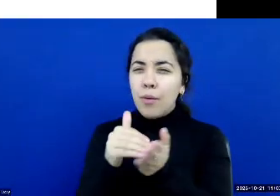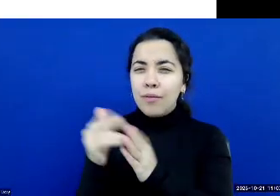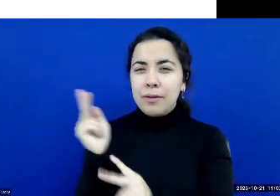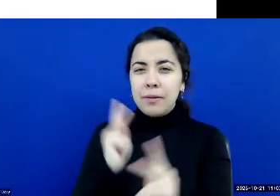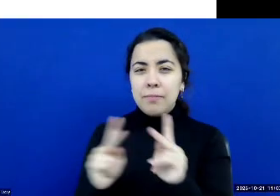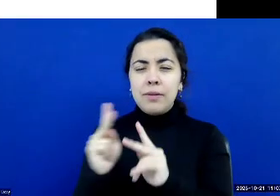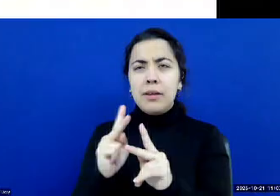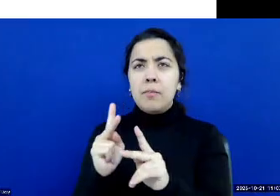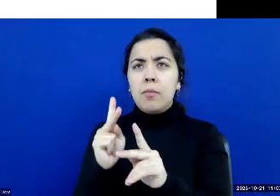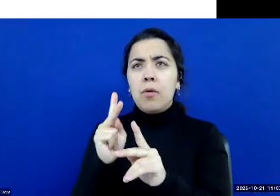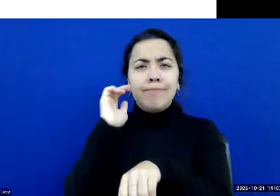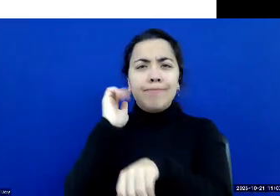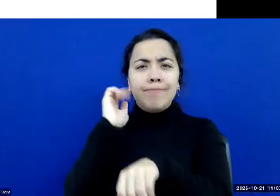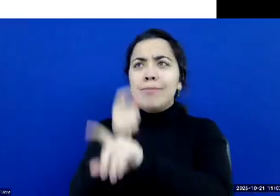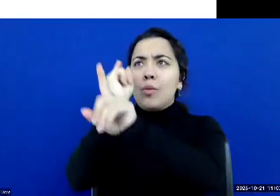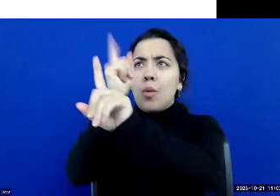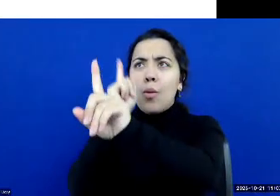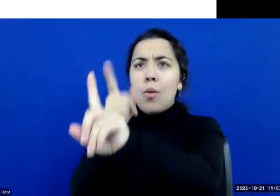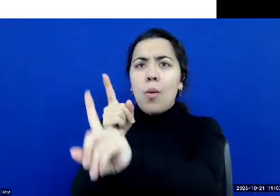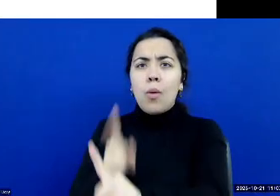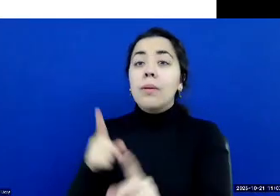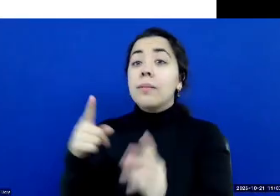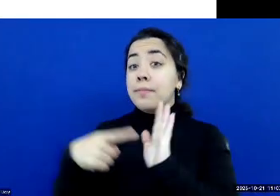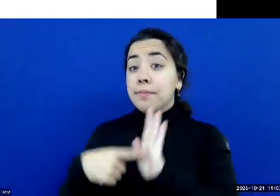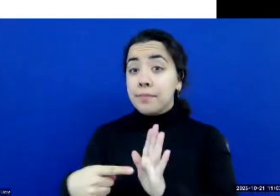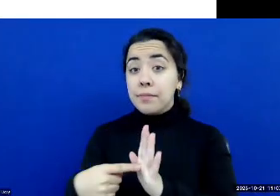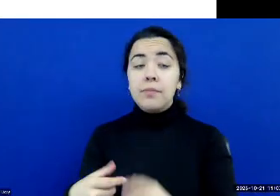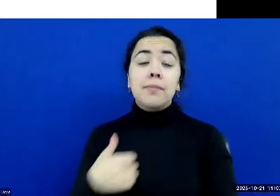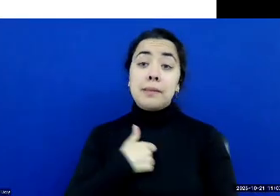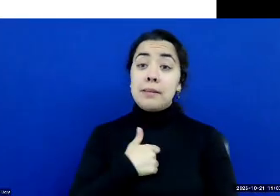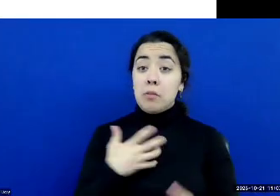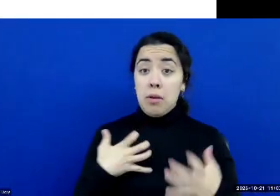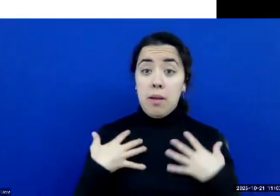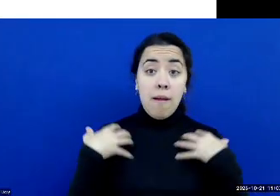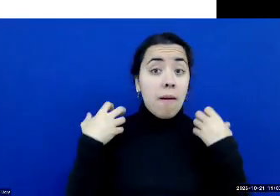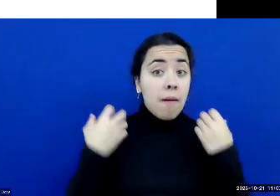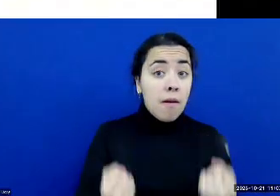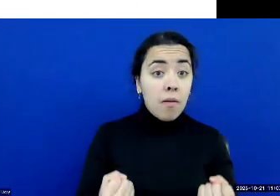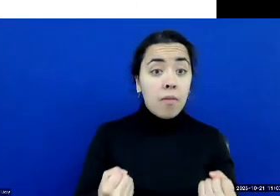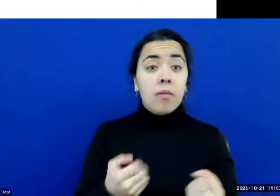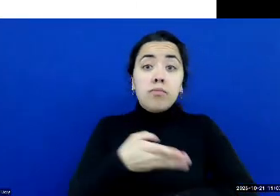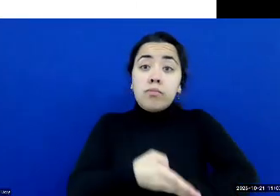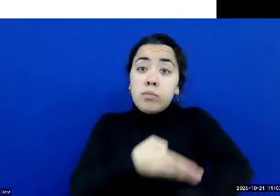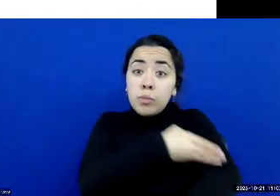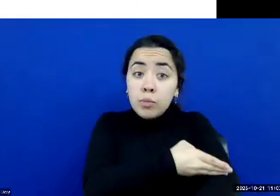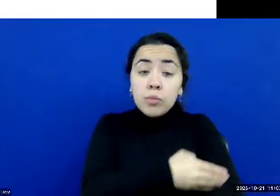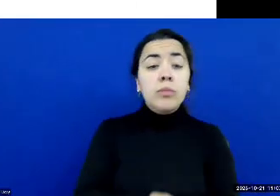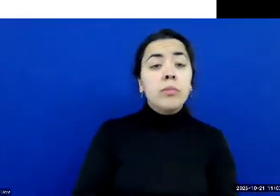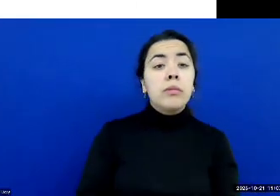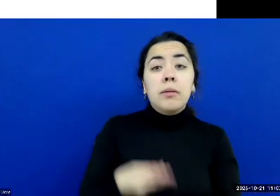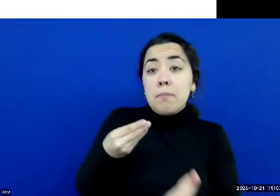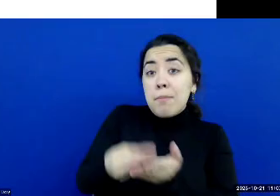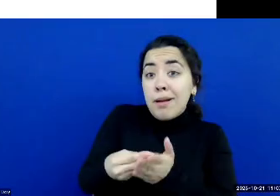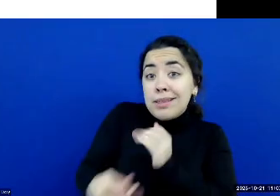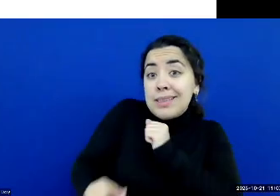Kathleen DeForest: Many people will set goals for ourselves, right? We say things like, I want to be healthier, or I want to save more money.